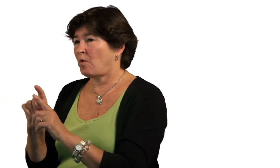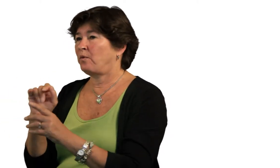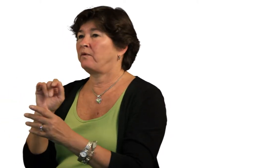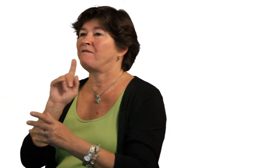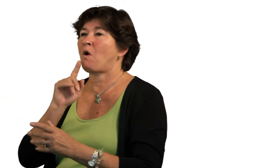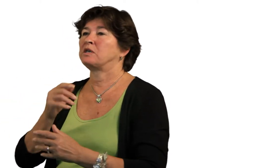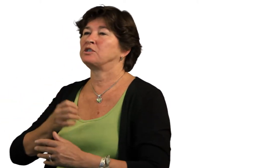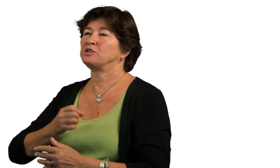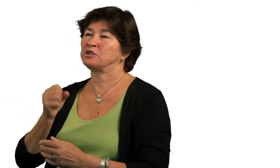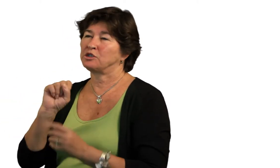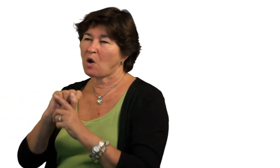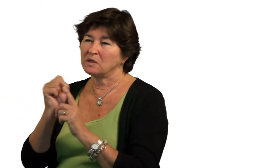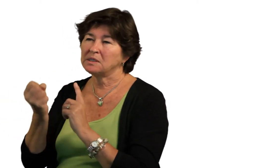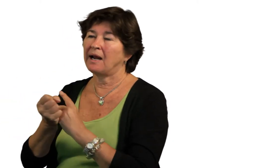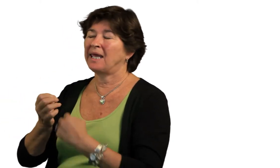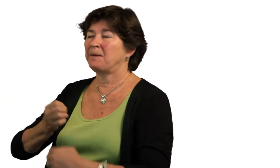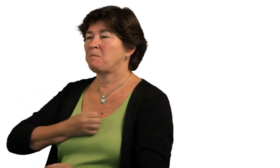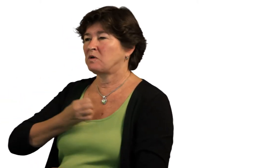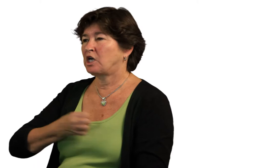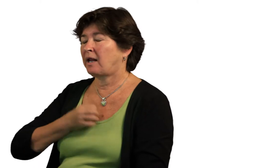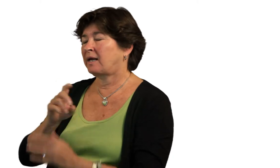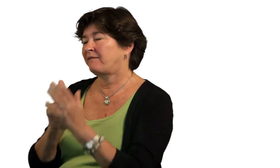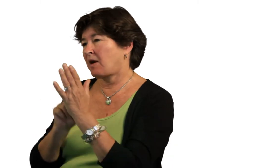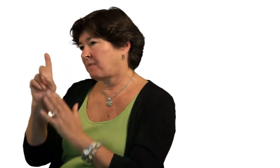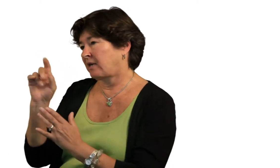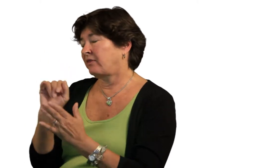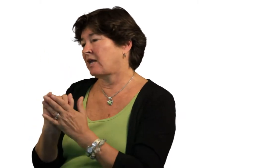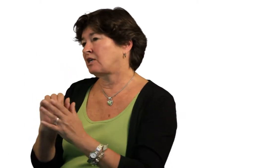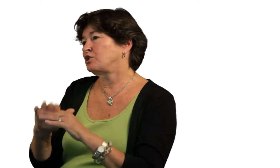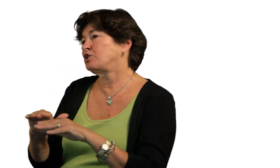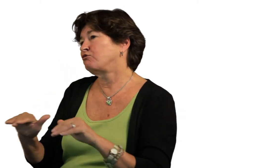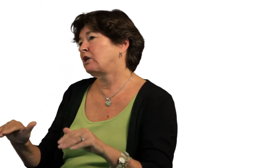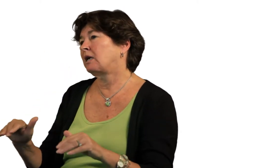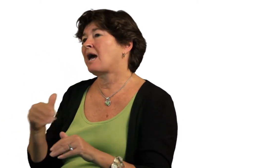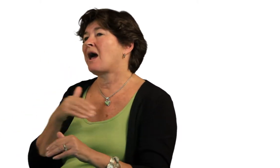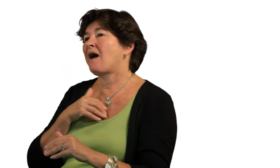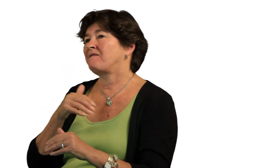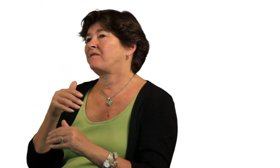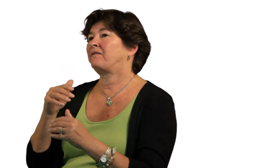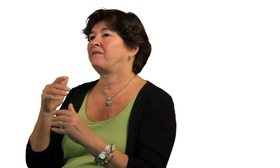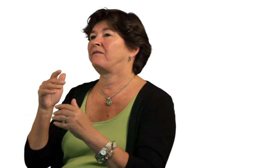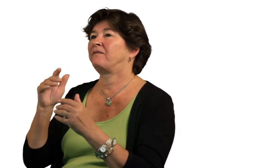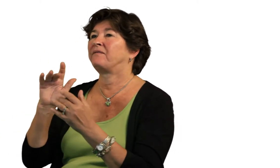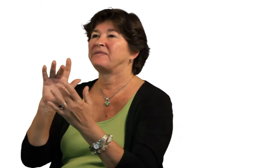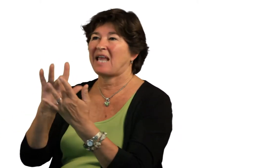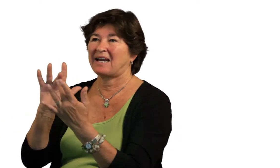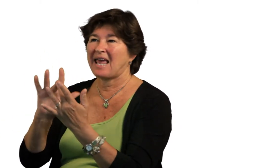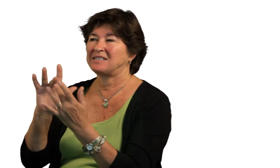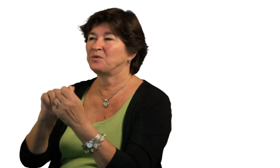It's important also for society for the emotional development of the children,